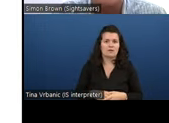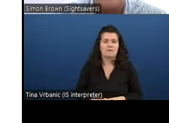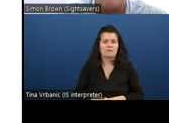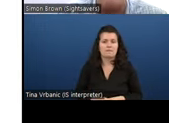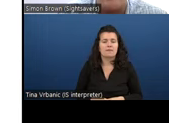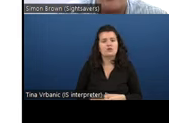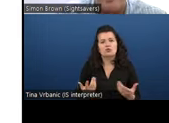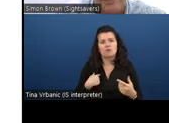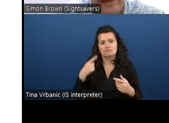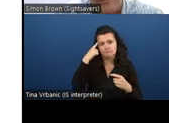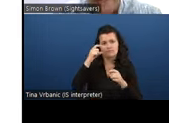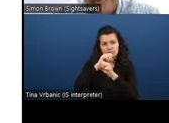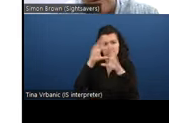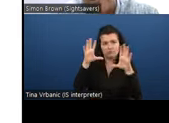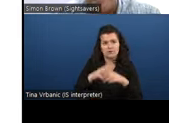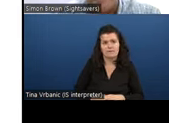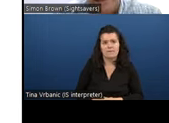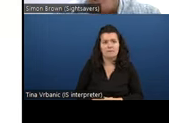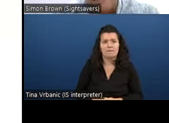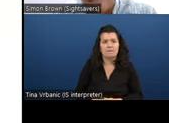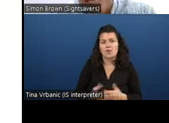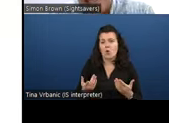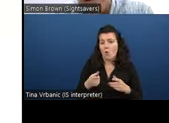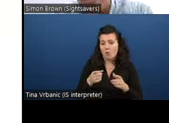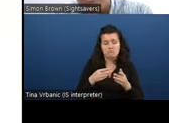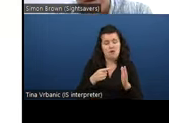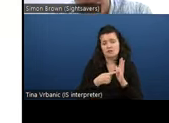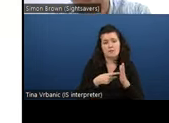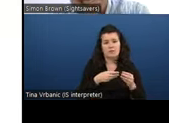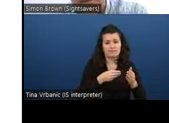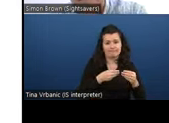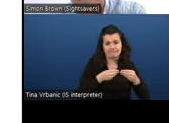in Kenya of looking at retail space and particularly women with disabilities